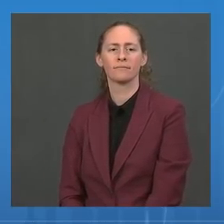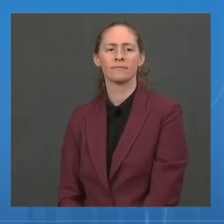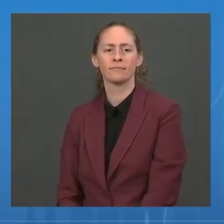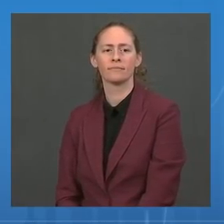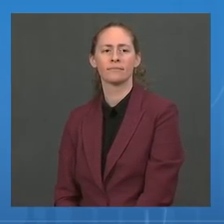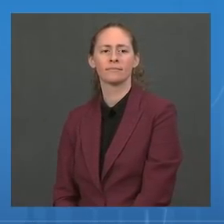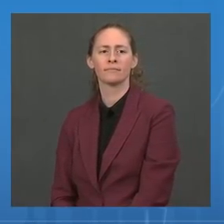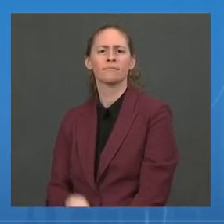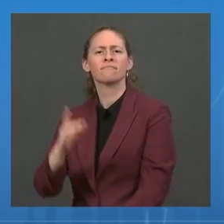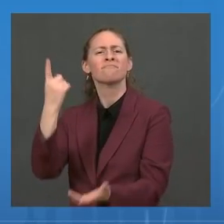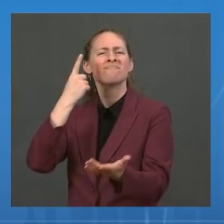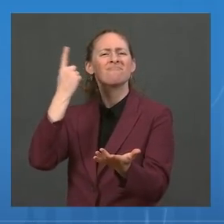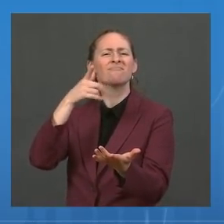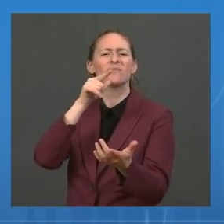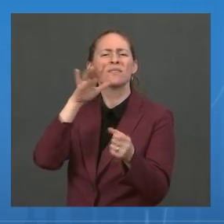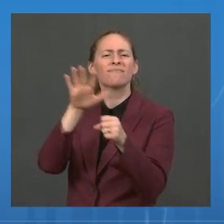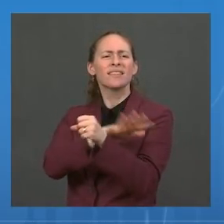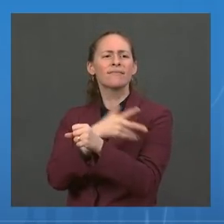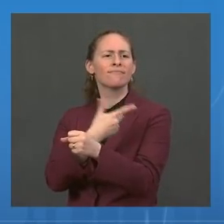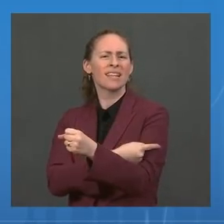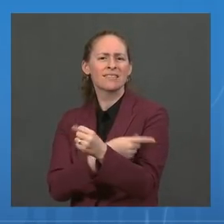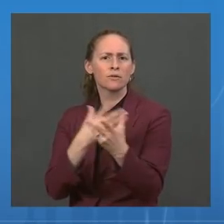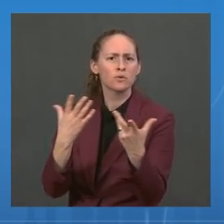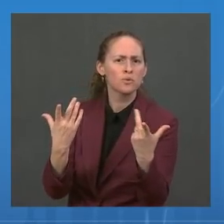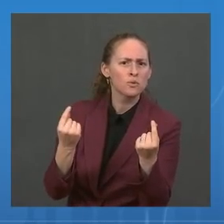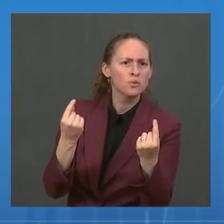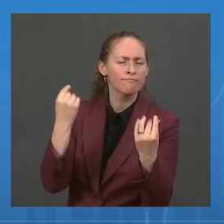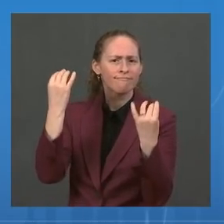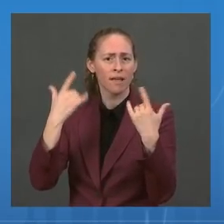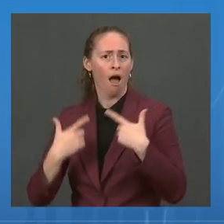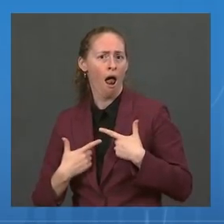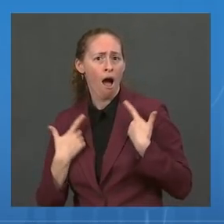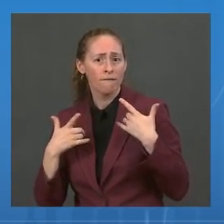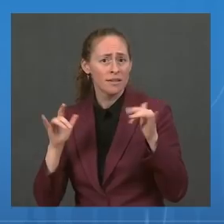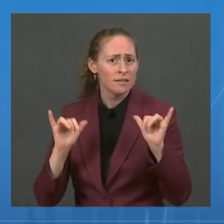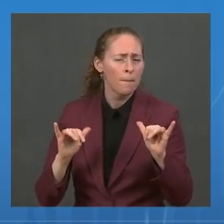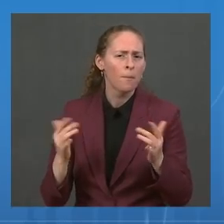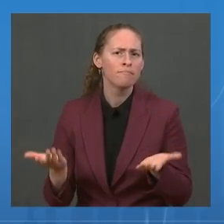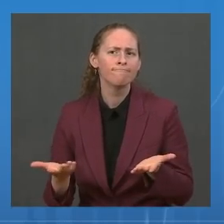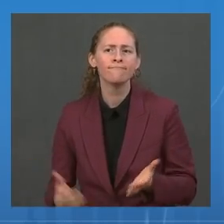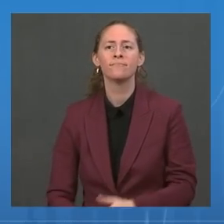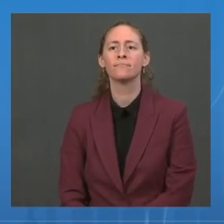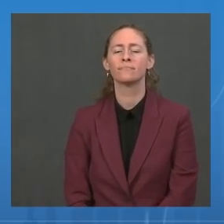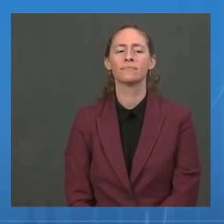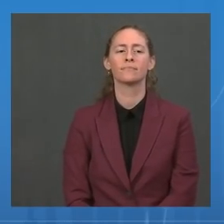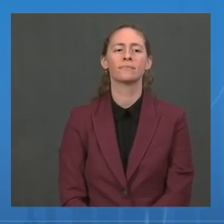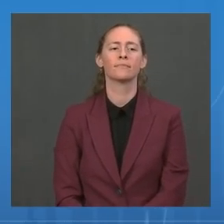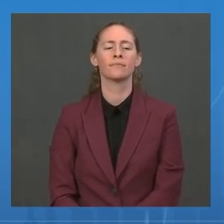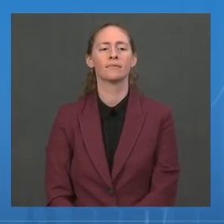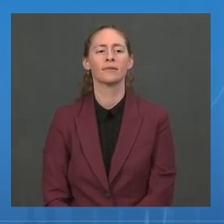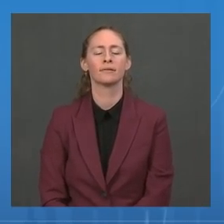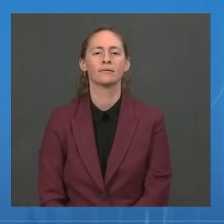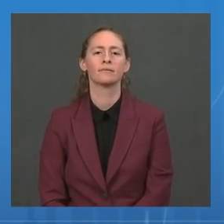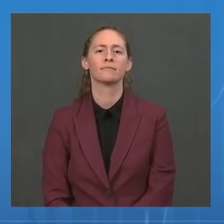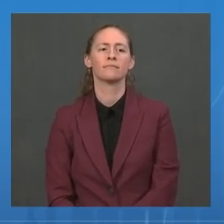Dr. Murthy, do you want to respond there? Dr. Murthy: All right, thanks, Jeff. And thanks for the question.